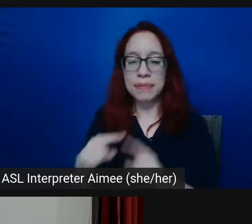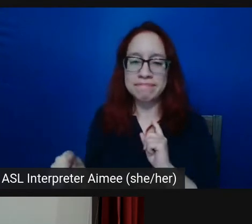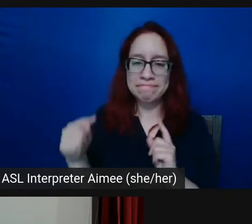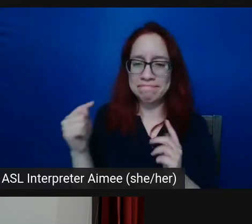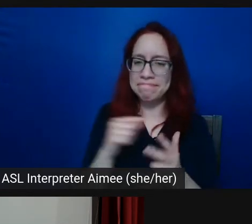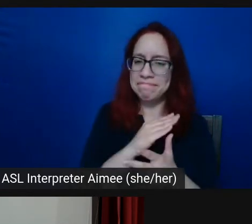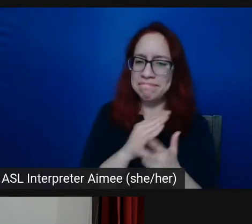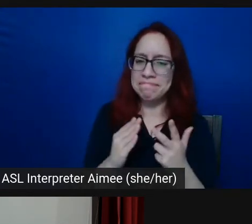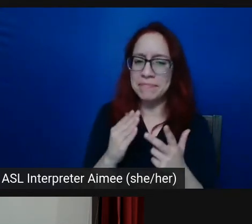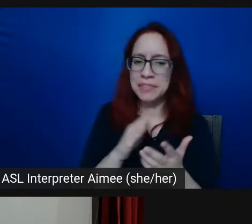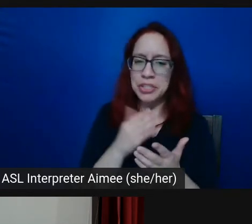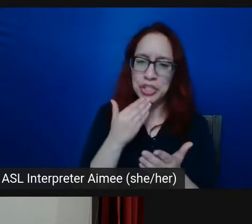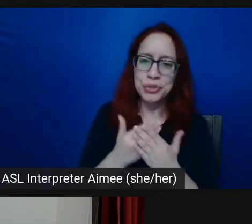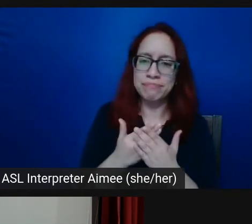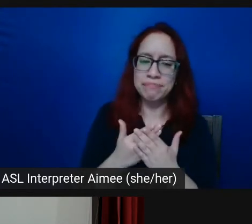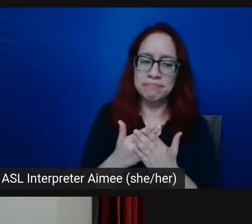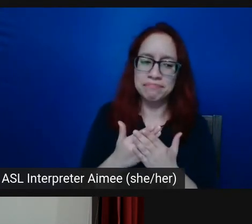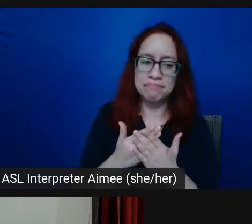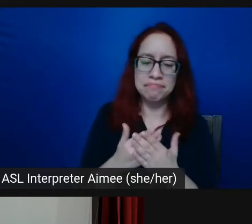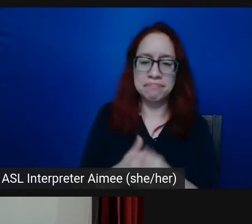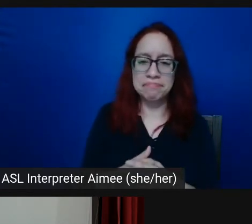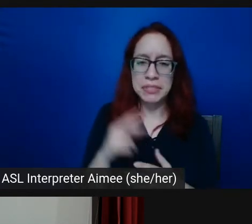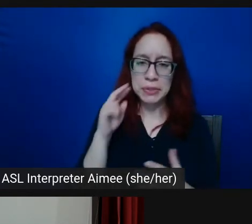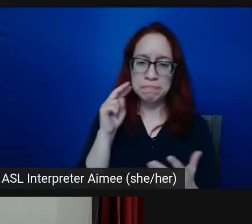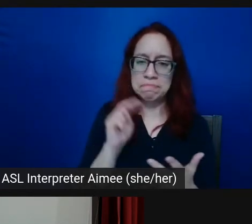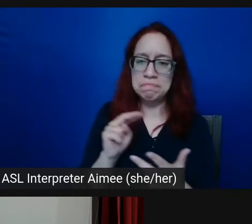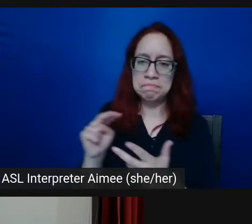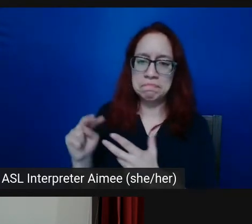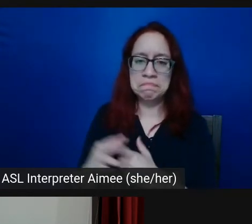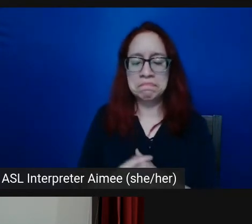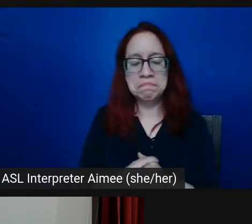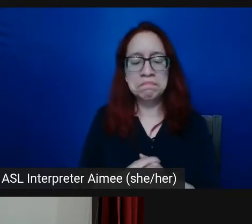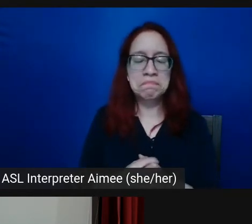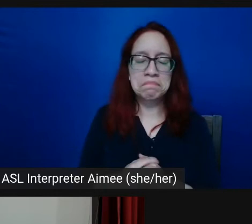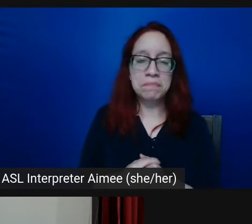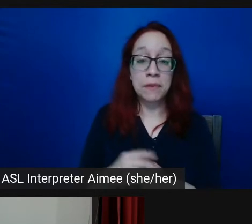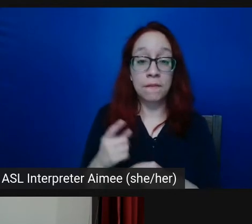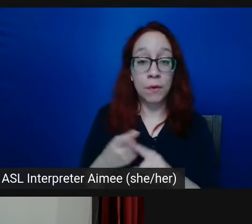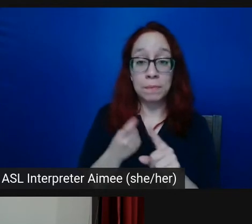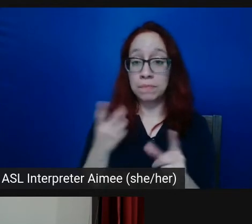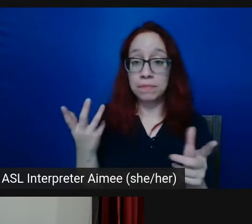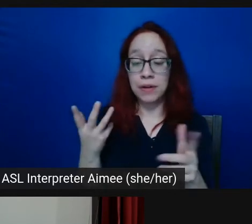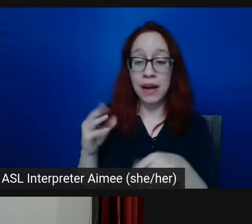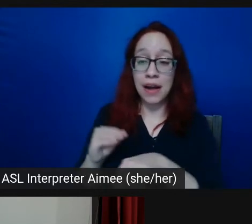Good ones to look at, based on advice from other people.